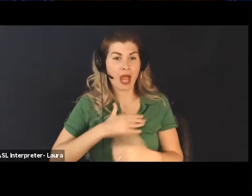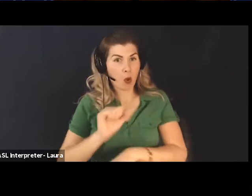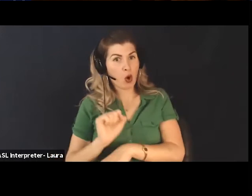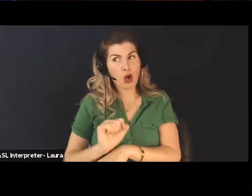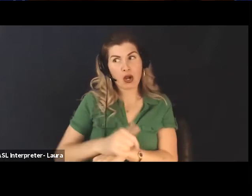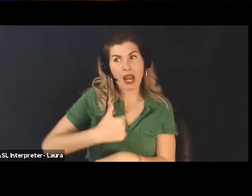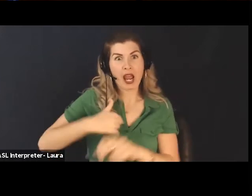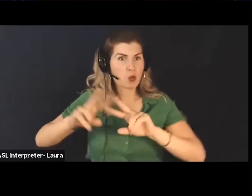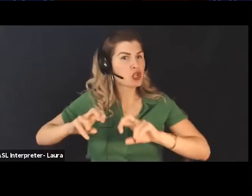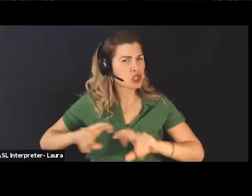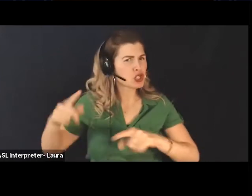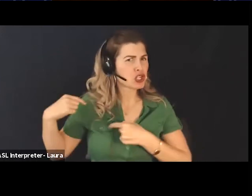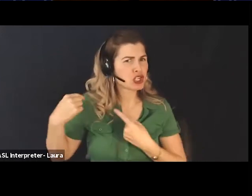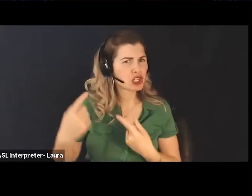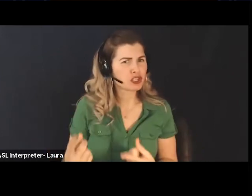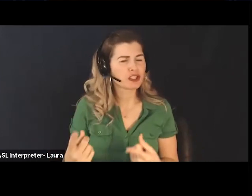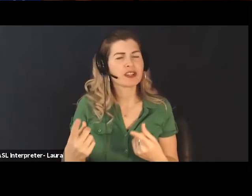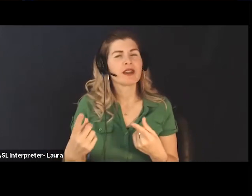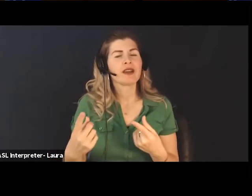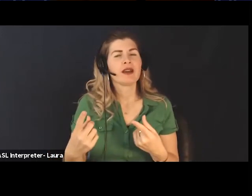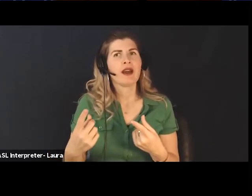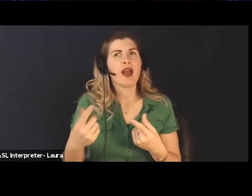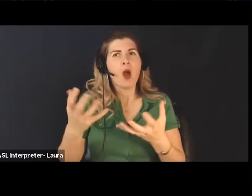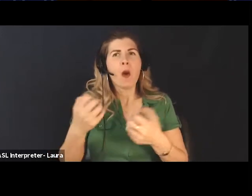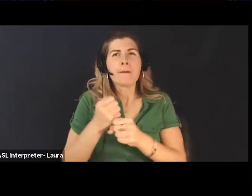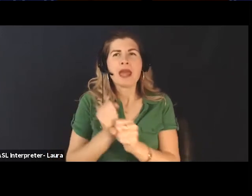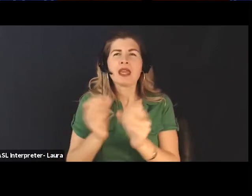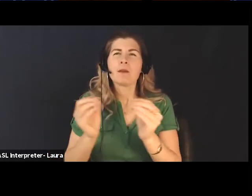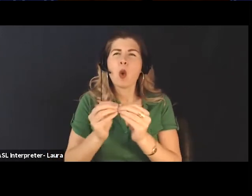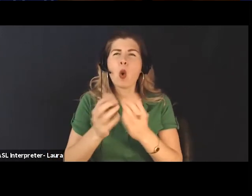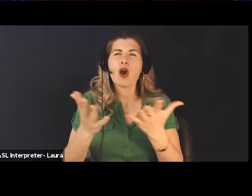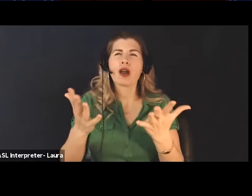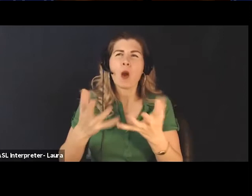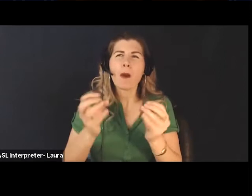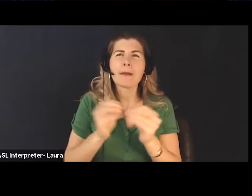to create a wider conversation around. I'm trying to amplify work